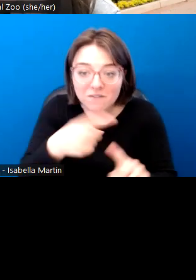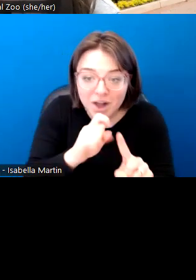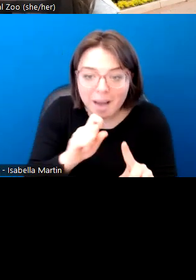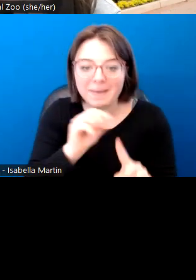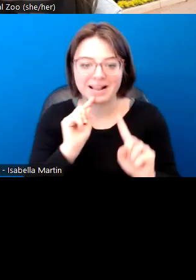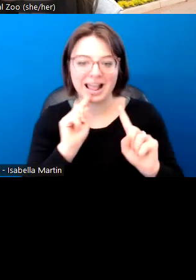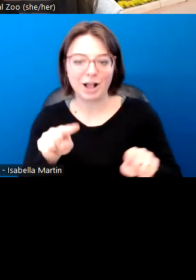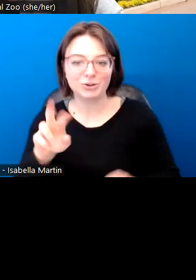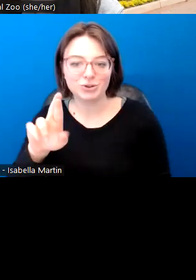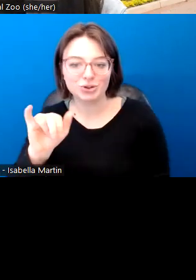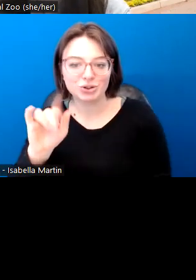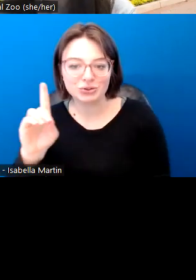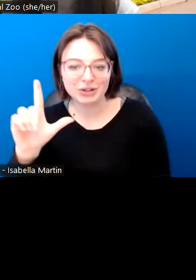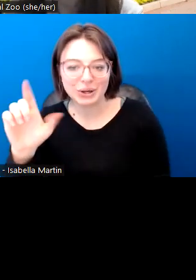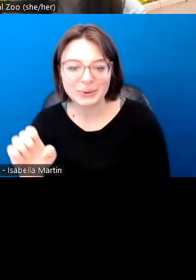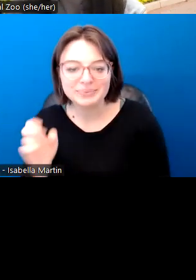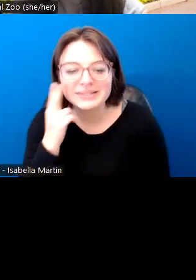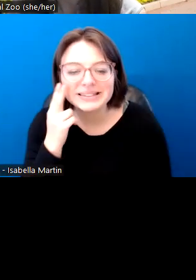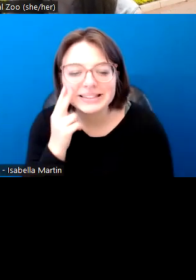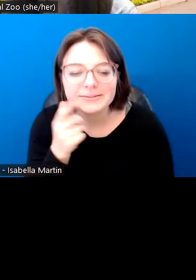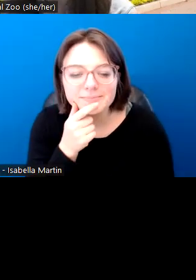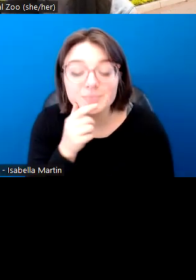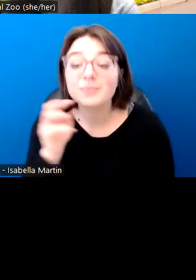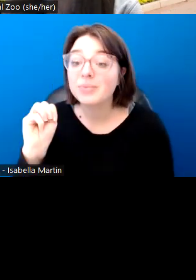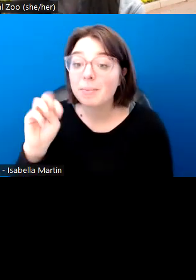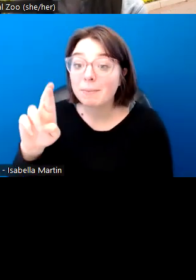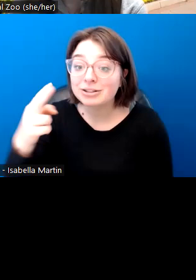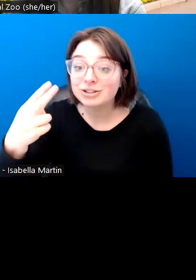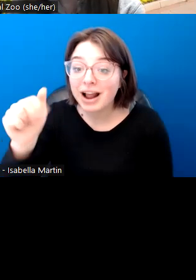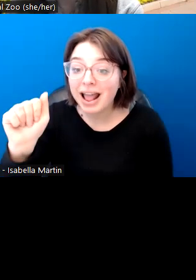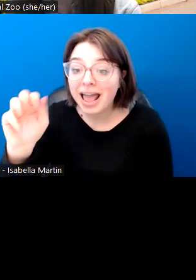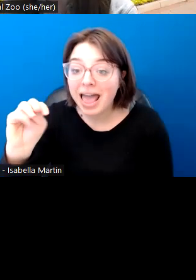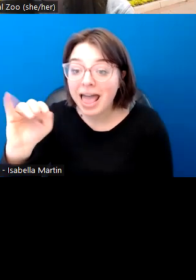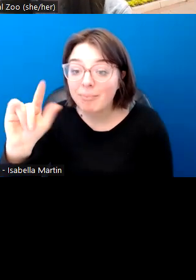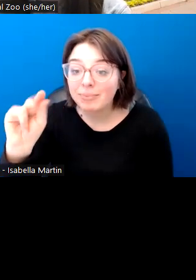We have Mr. Hamilton's class from Laguna Creek High School in Elk Grove, California, welcome!